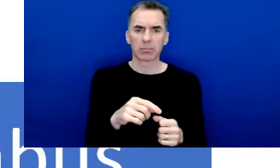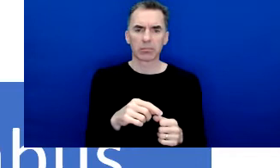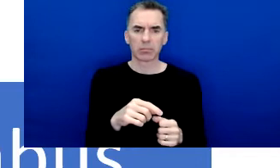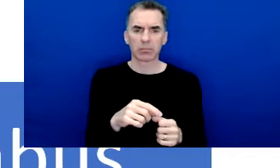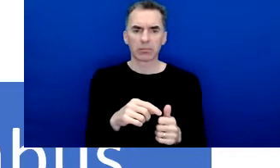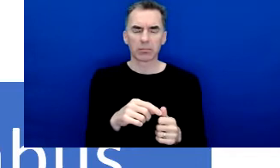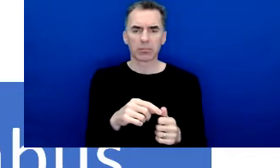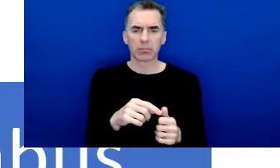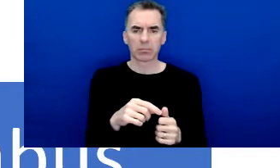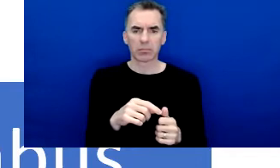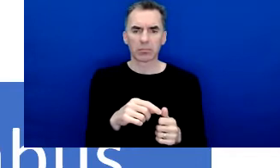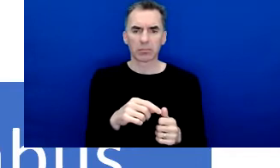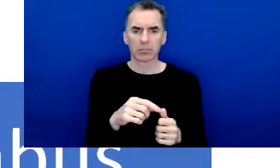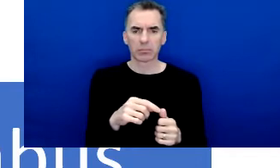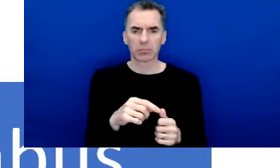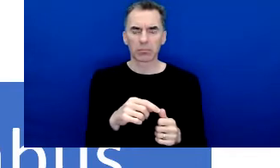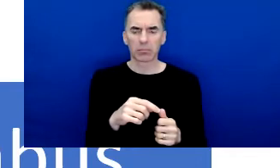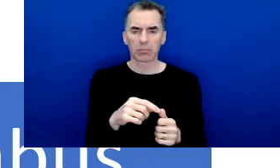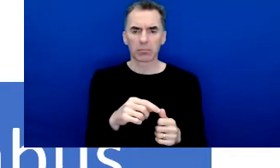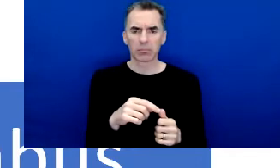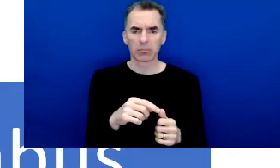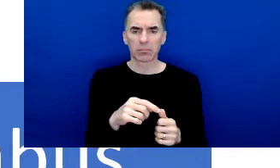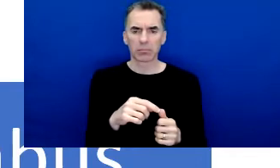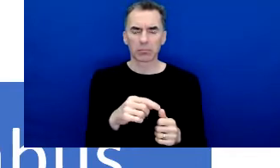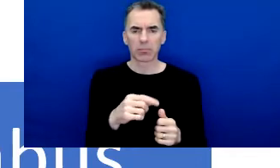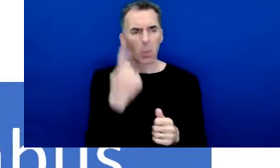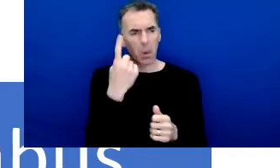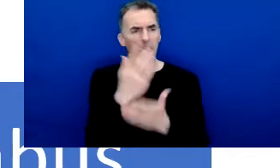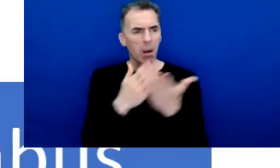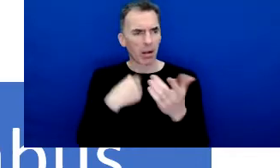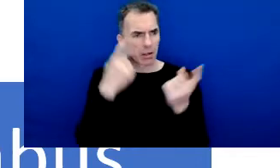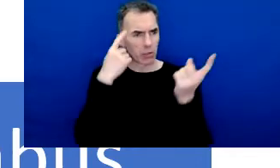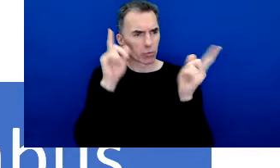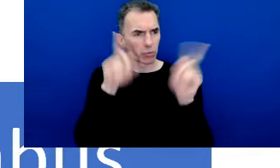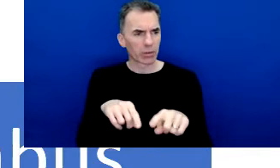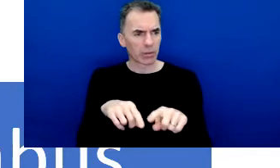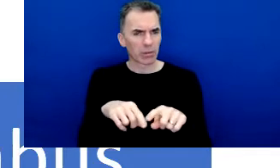I kind of agree with this person, but this is a perfect example of how everybody has their own